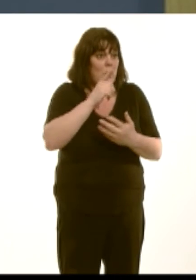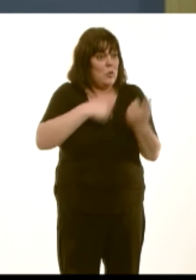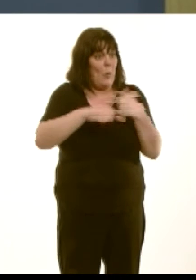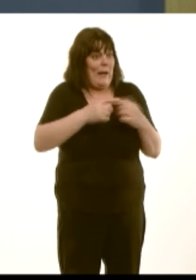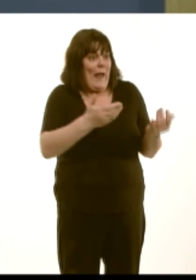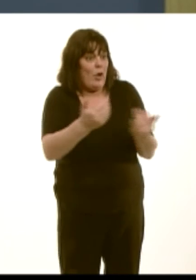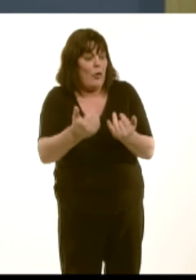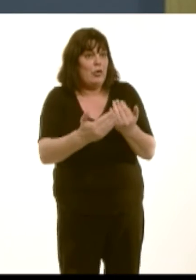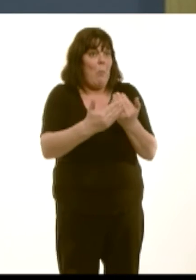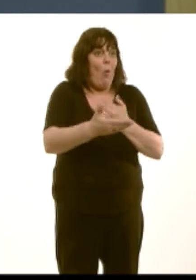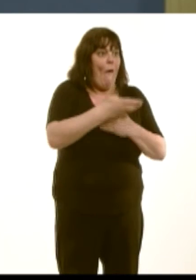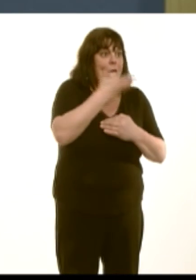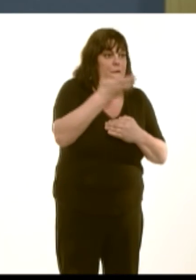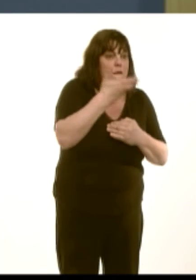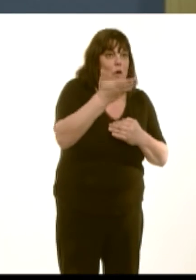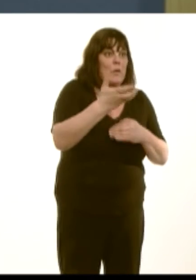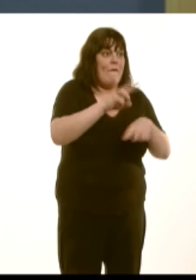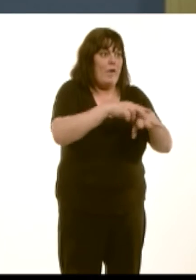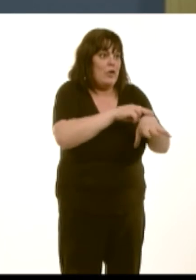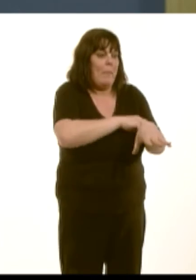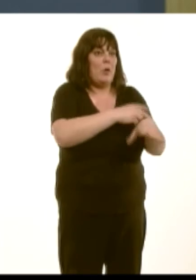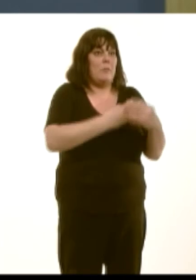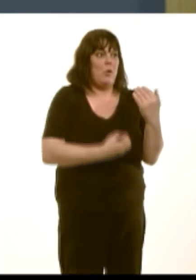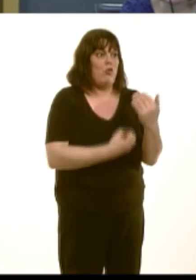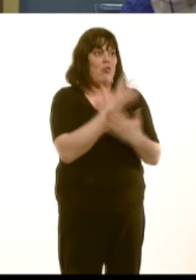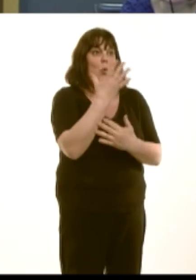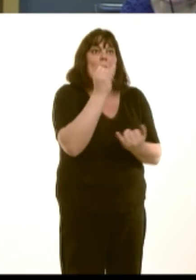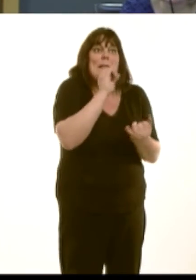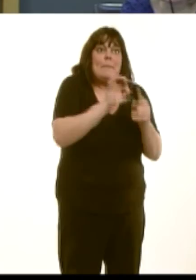fruit and vegetables, which is in short supply, particularly in south Wales? Carwyn Jones: Indeed.